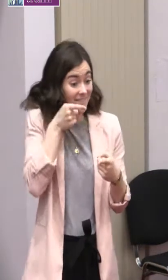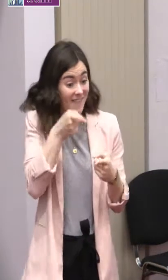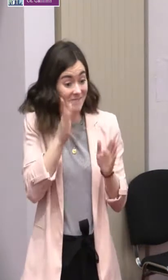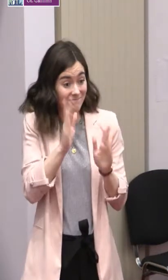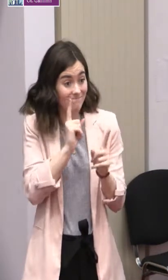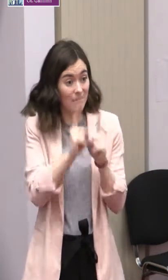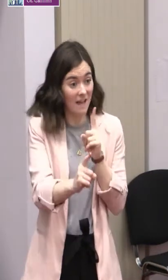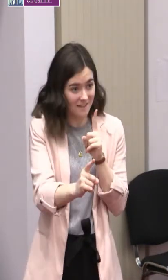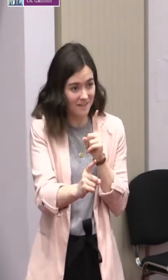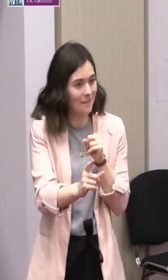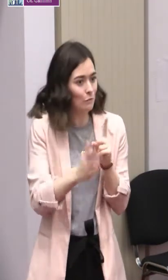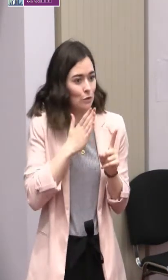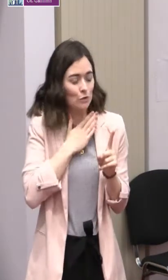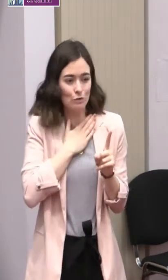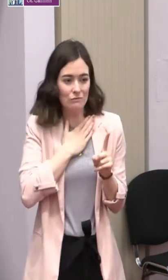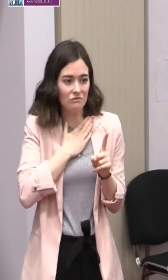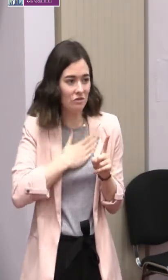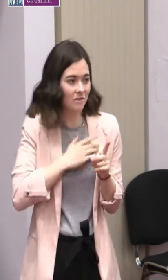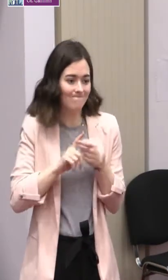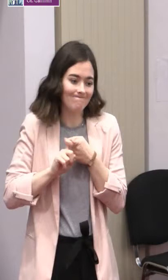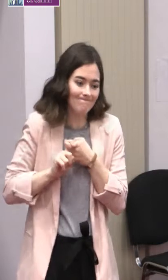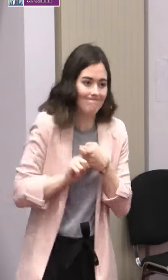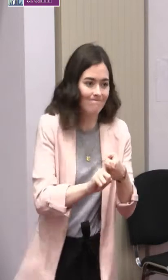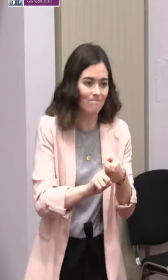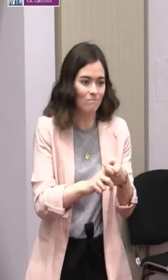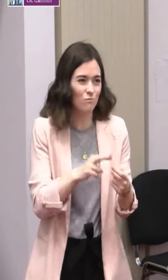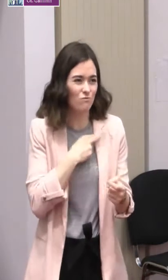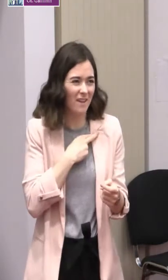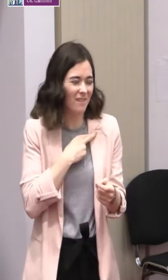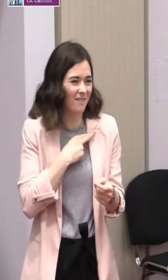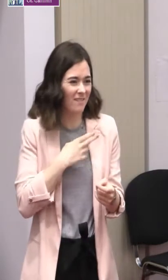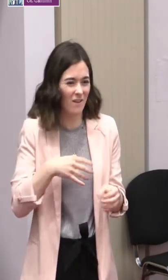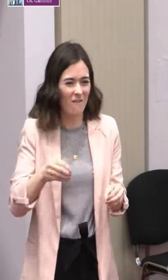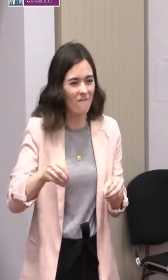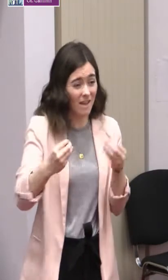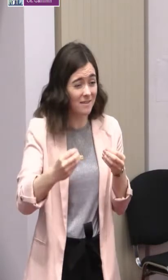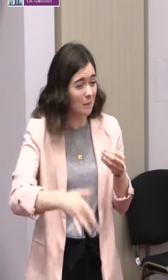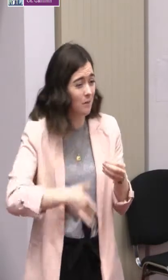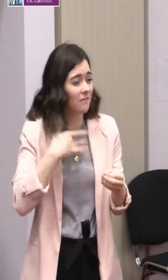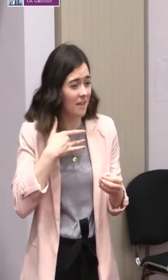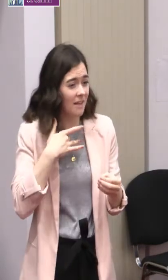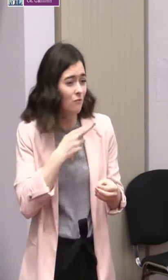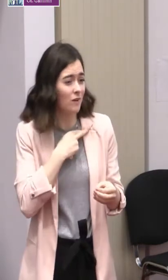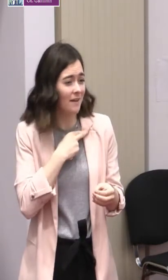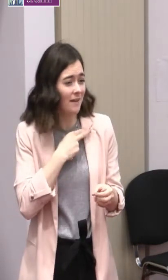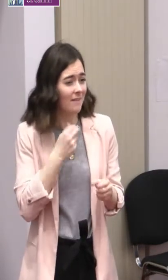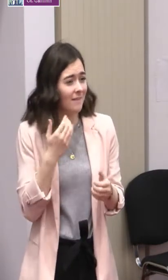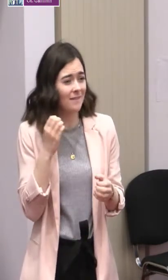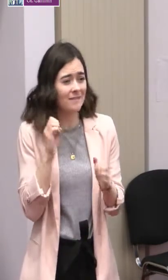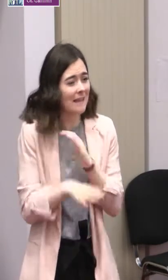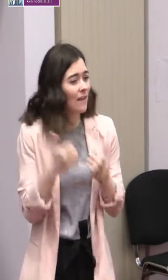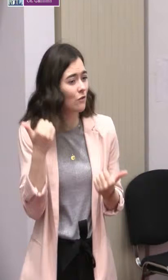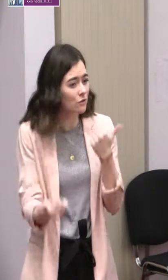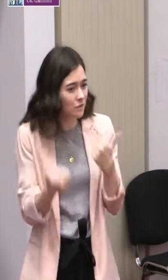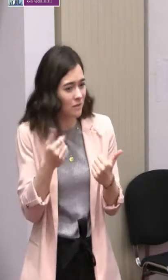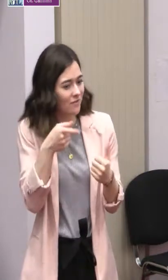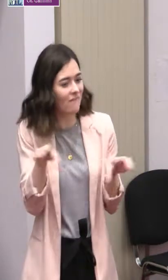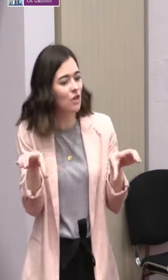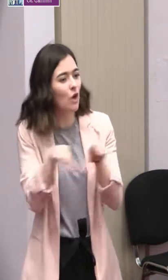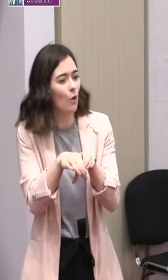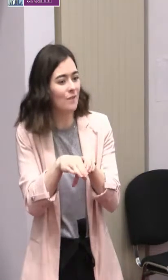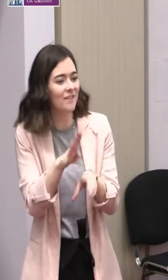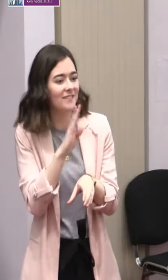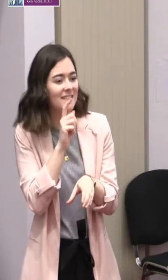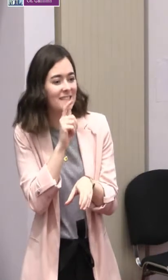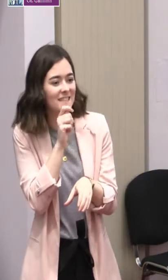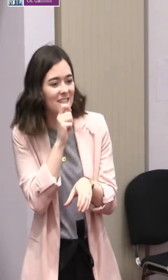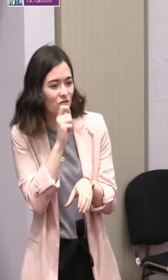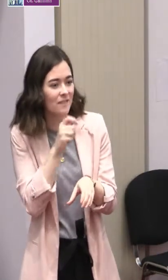it will further compound the insult and the offence and the injustice of that closed system.